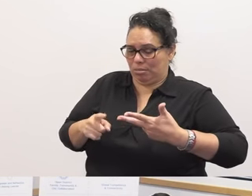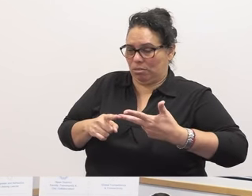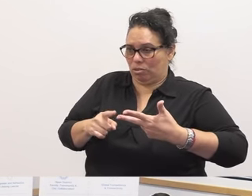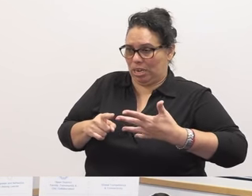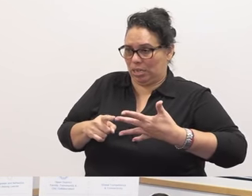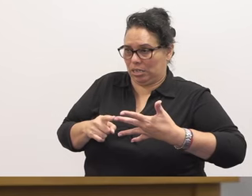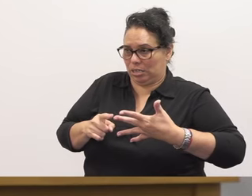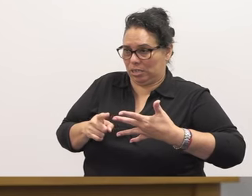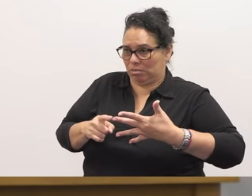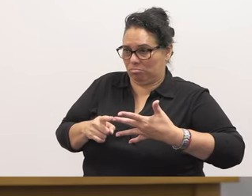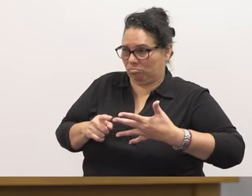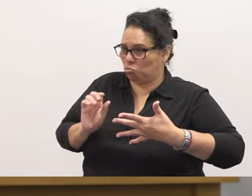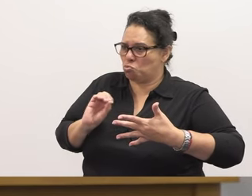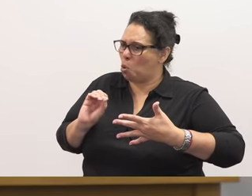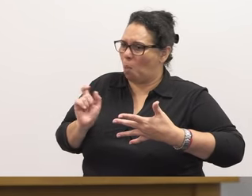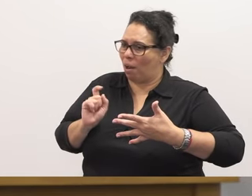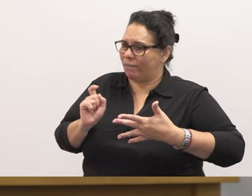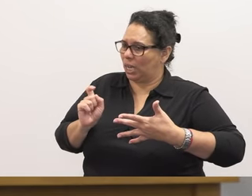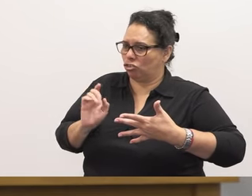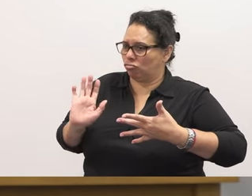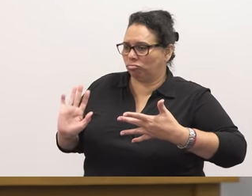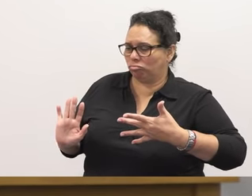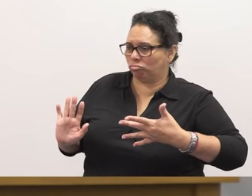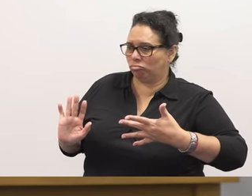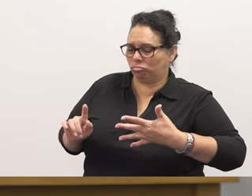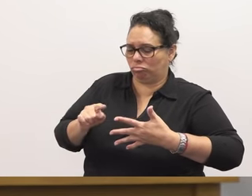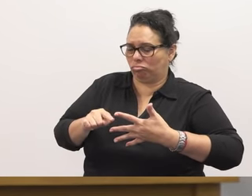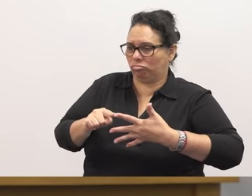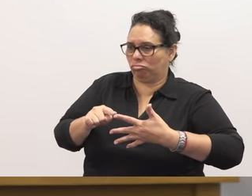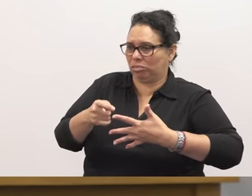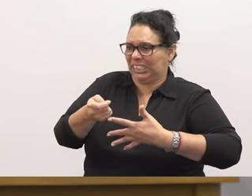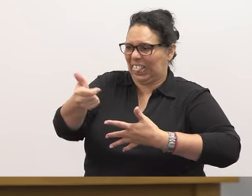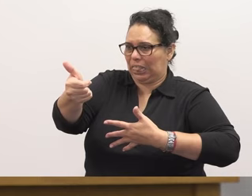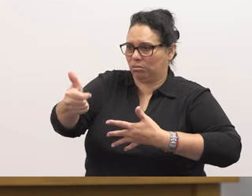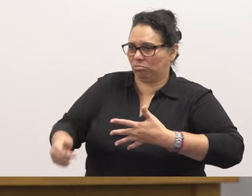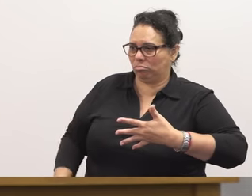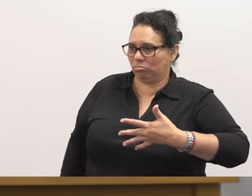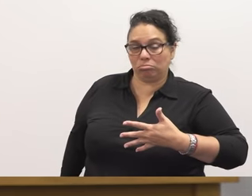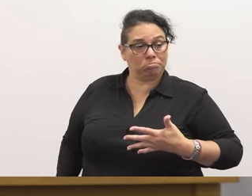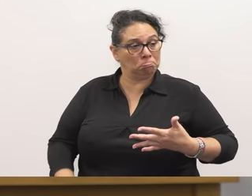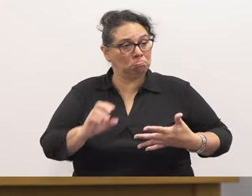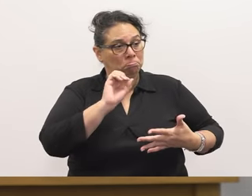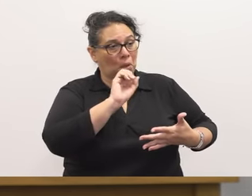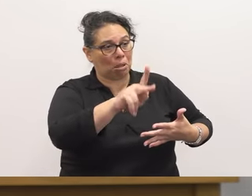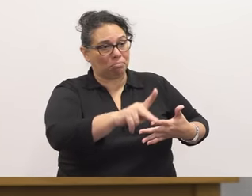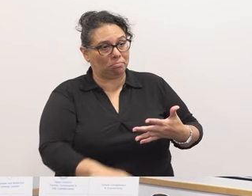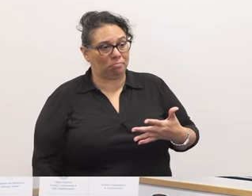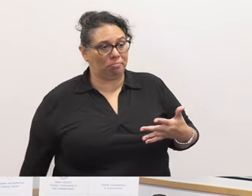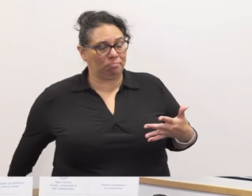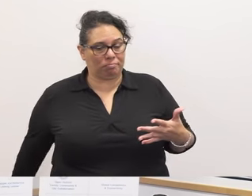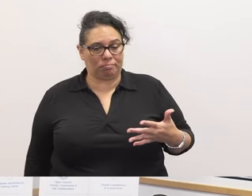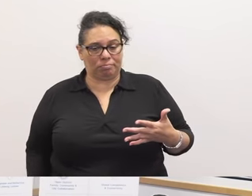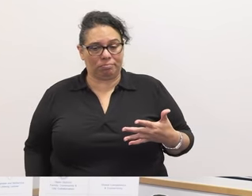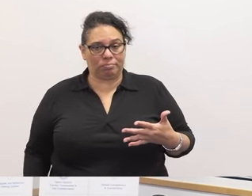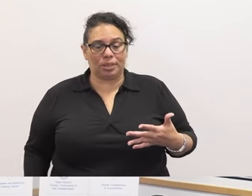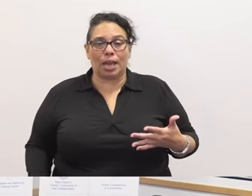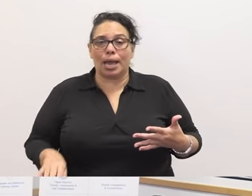so I had no modifications and I was a delete goal two. [Diana Craighead] Okay. Ms. Lopez.